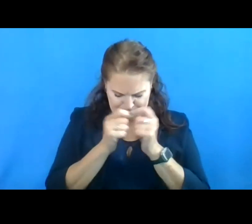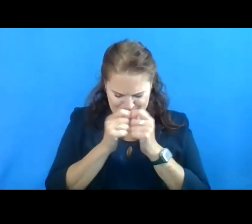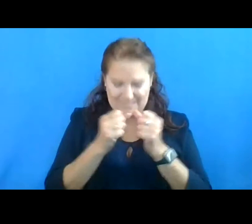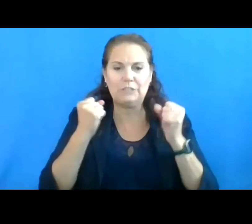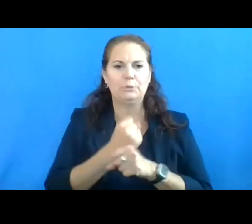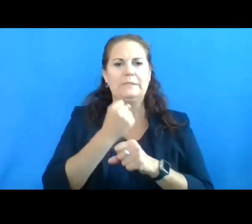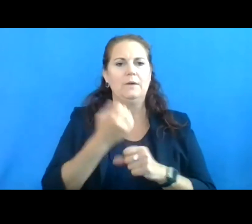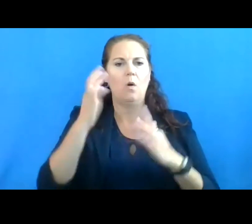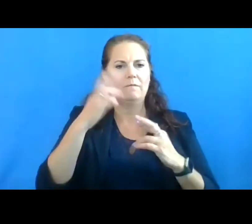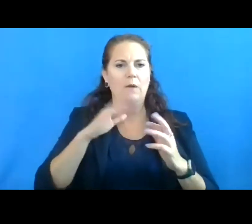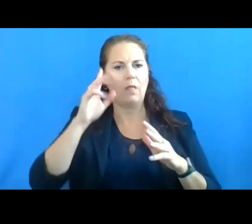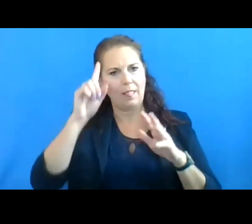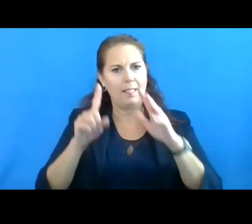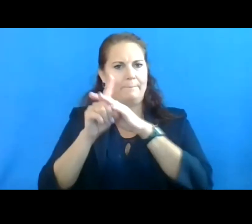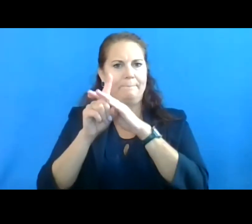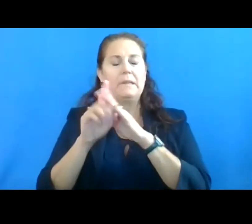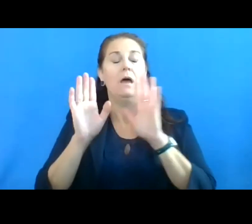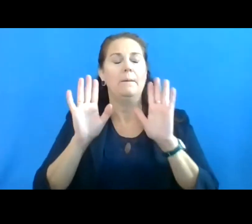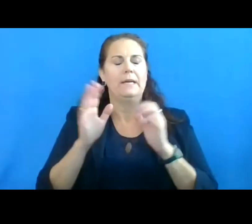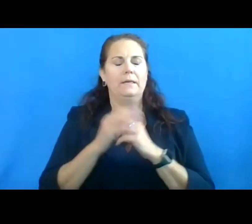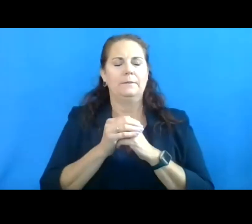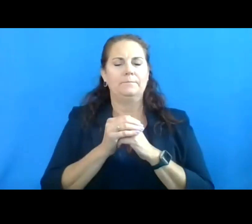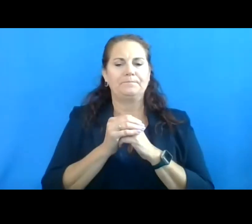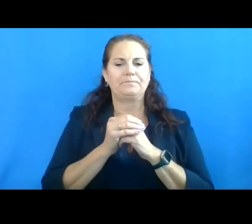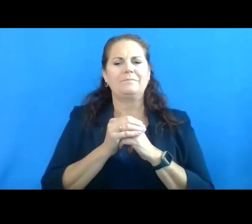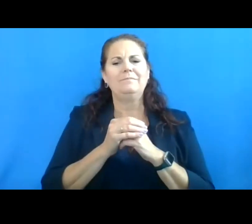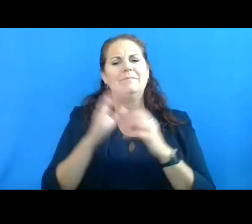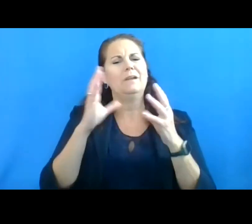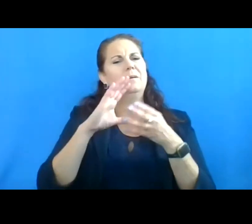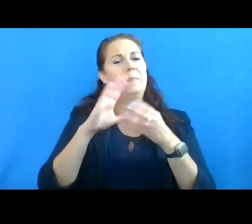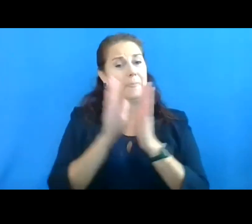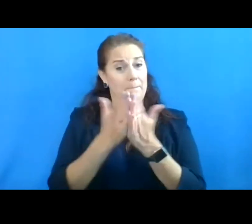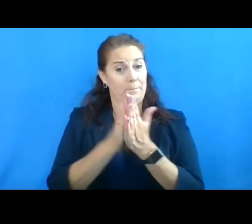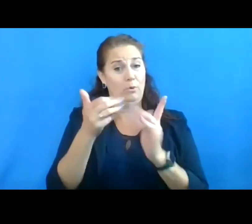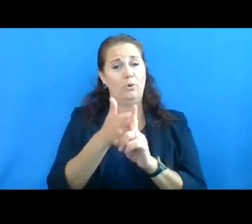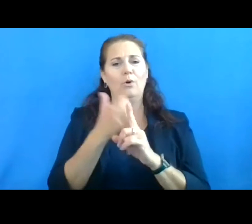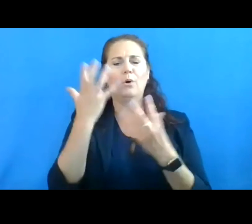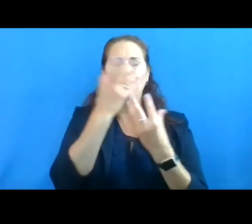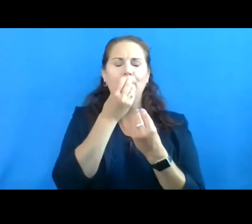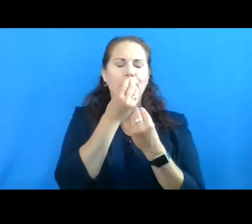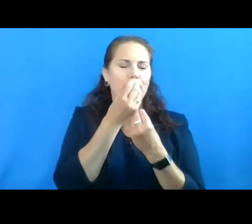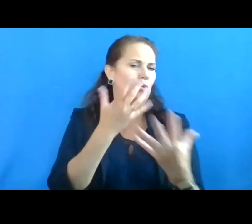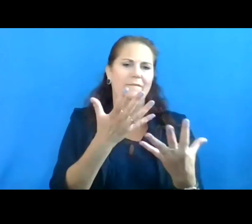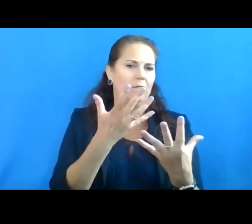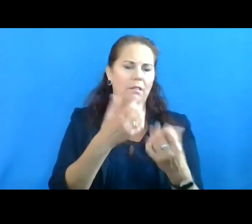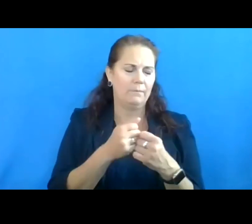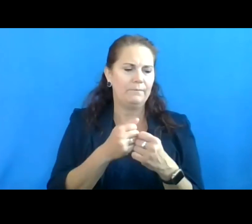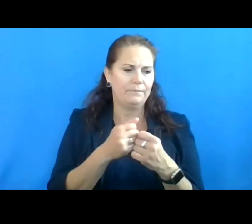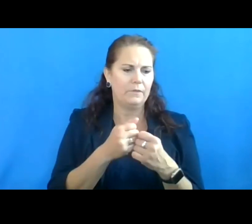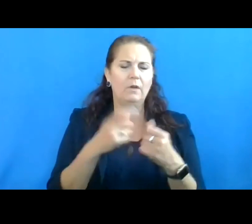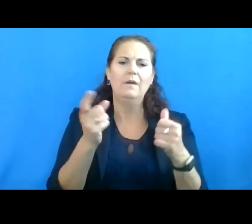Hopefully it will come, but it’s beautiful because the first chapter is the address of